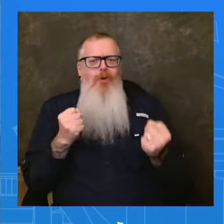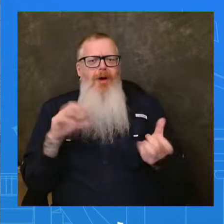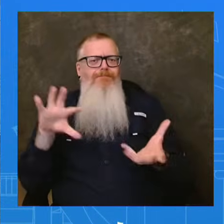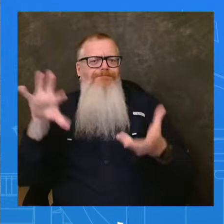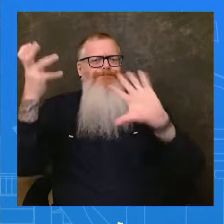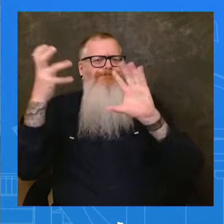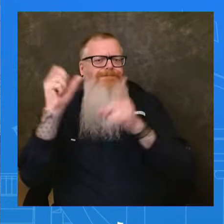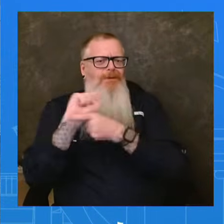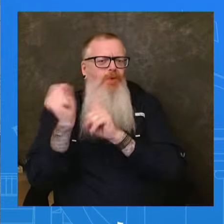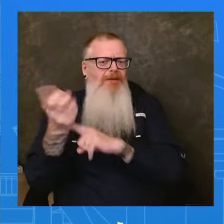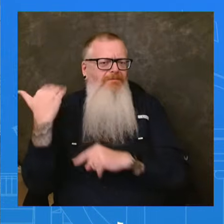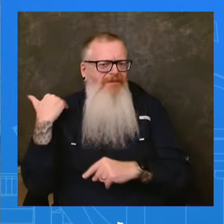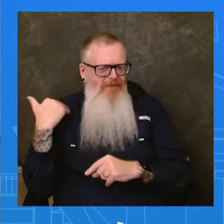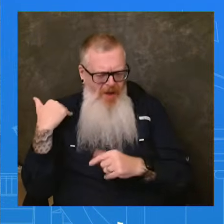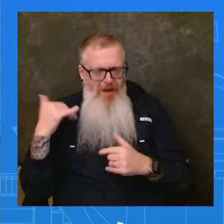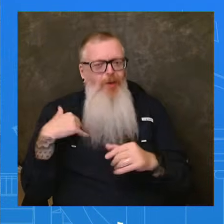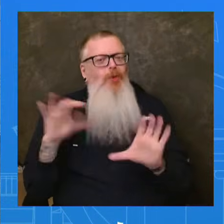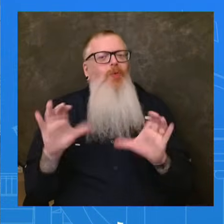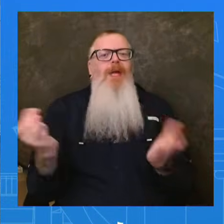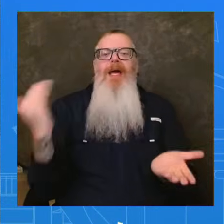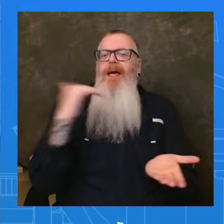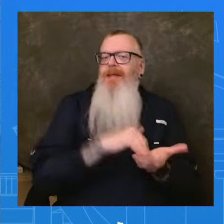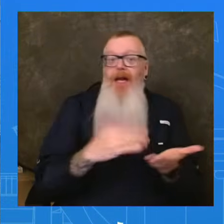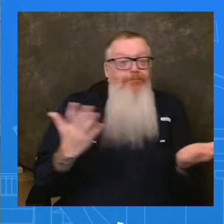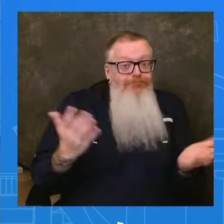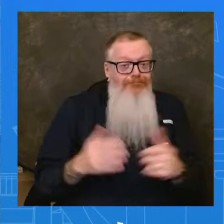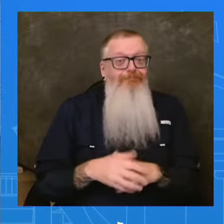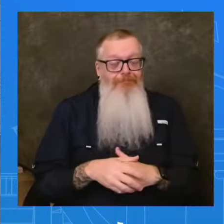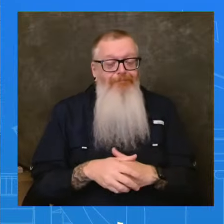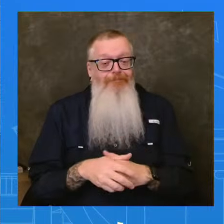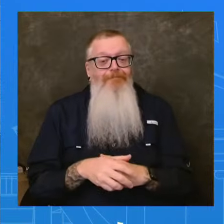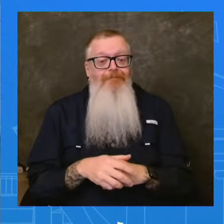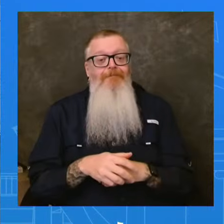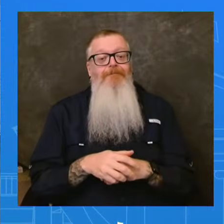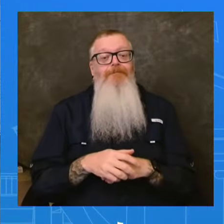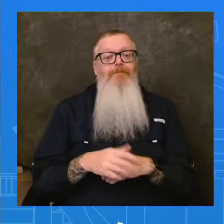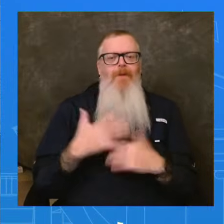And I want the people to hear it from me: FEMA is ready.